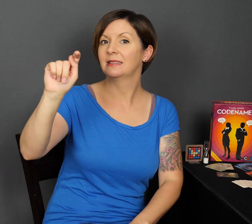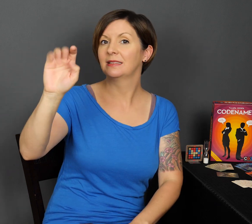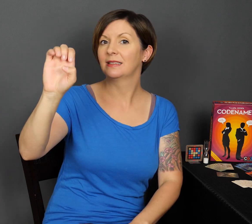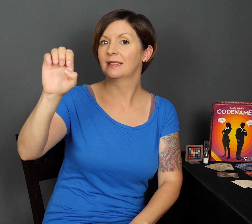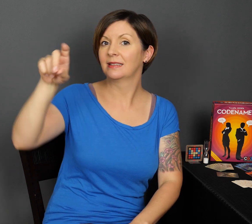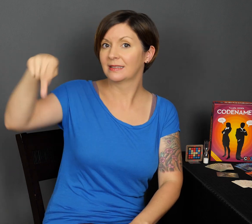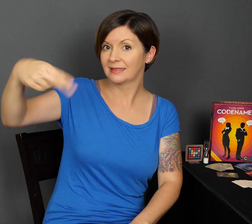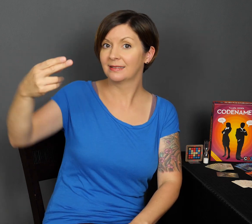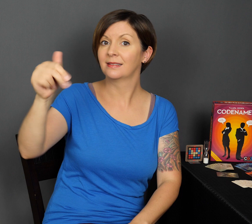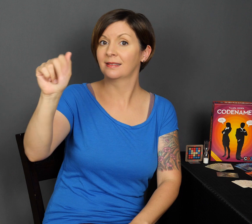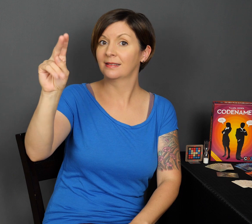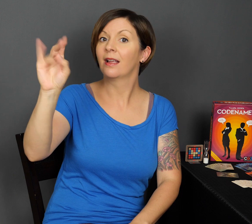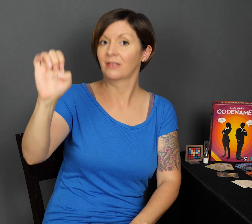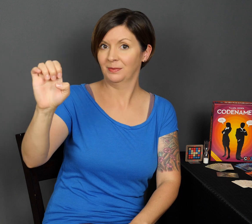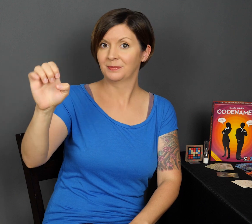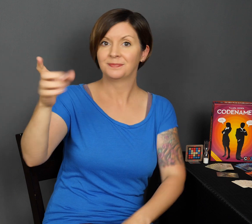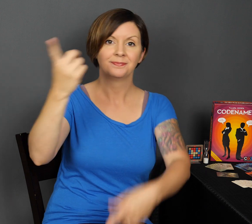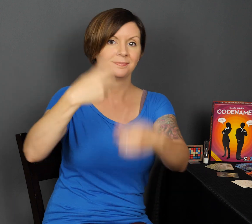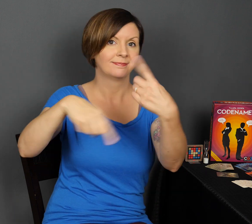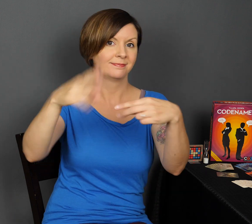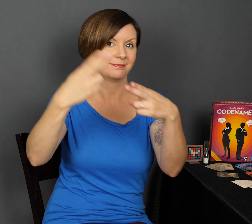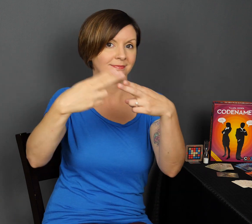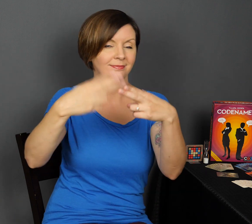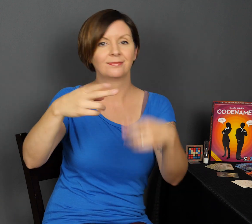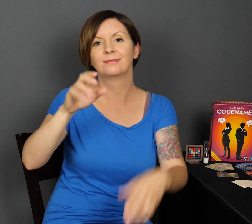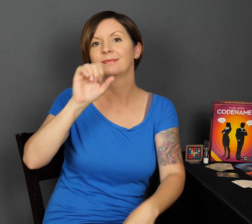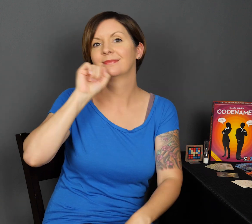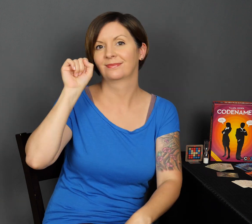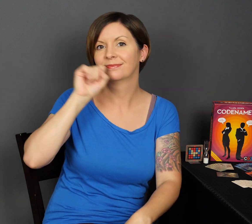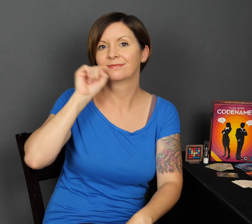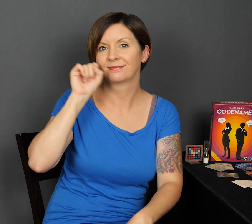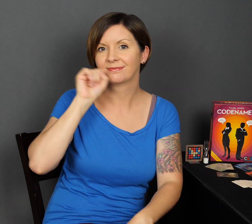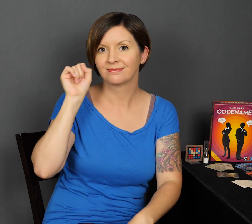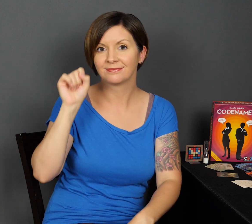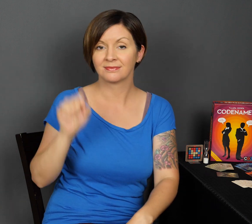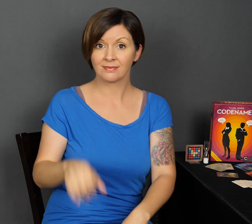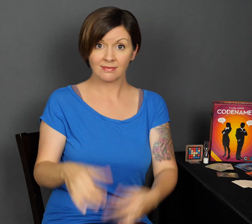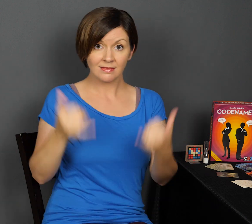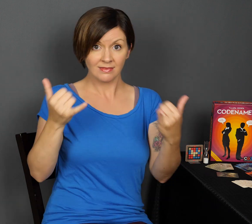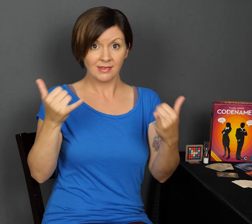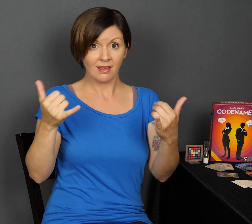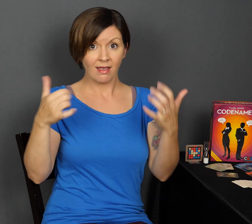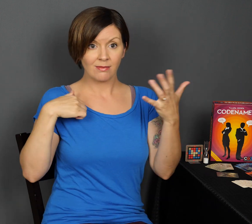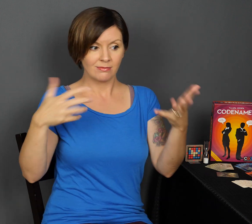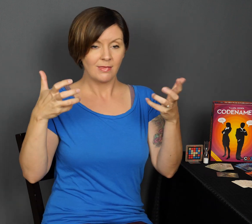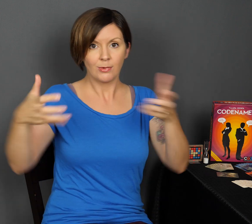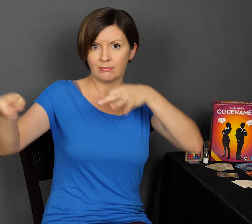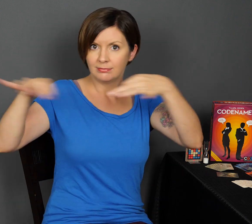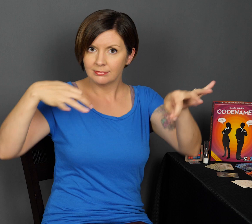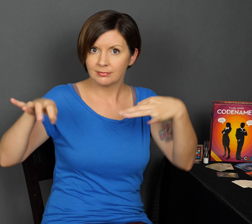My name is Stephanie and this is my sign name.